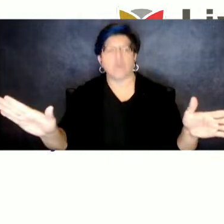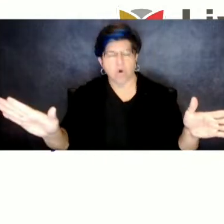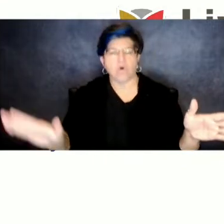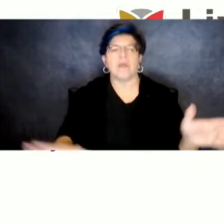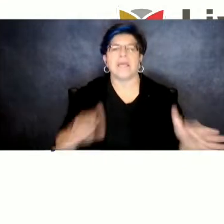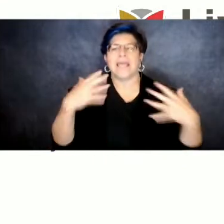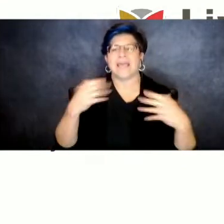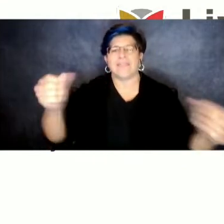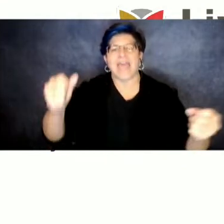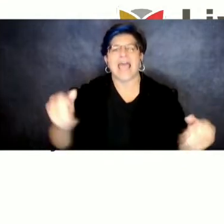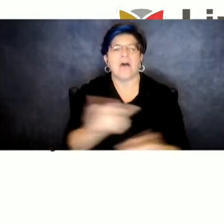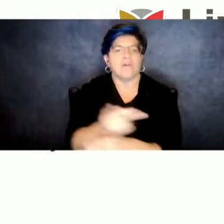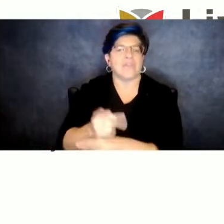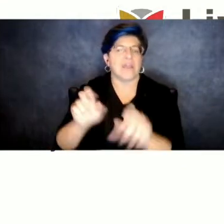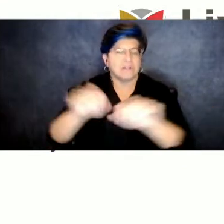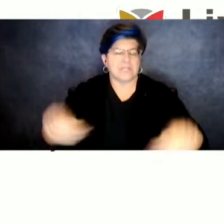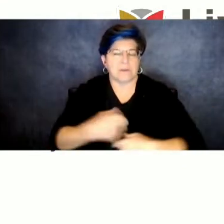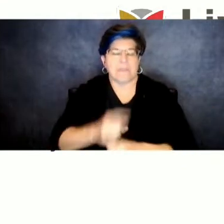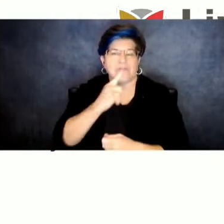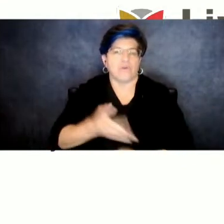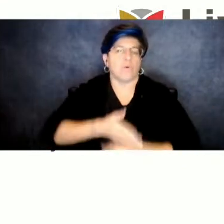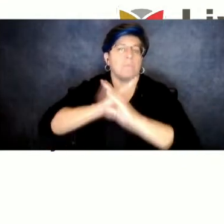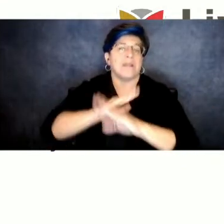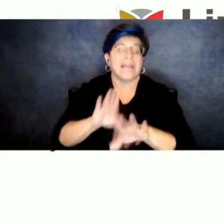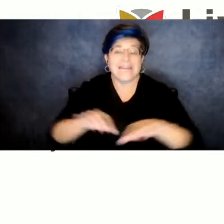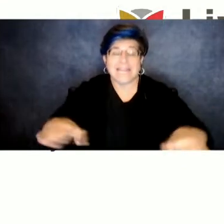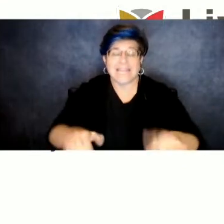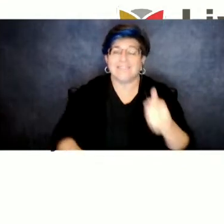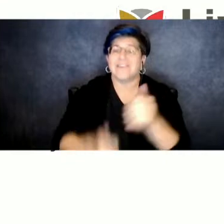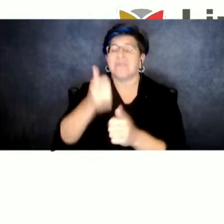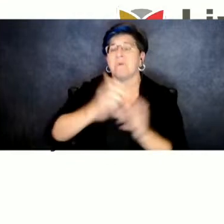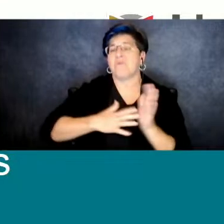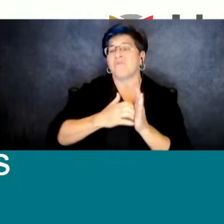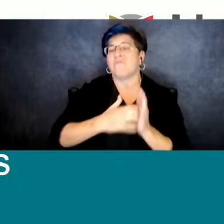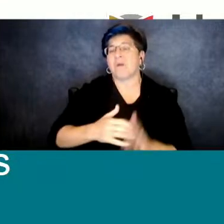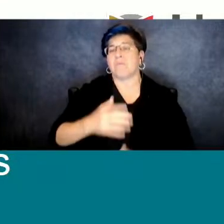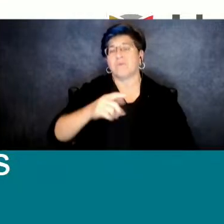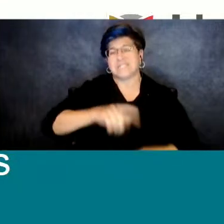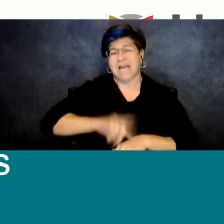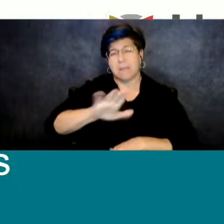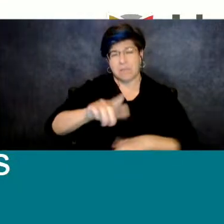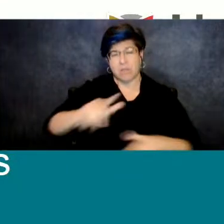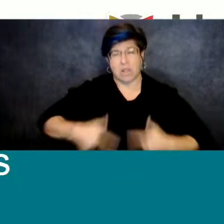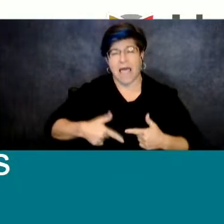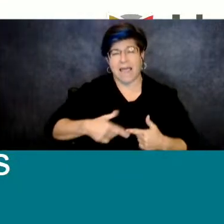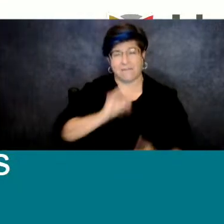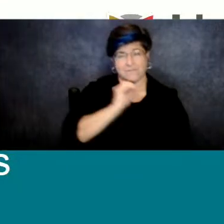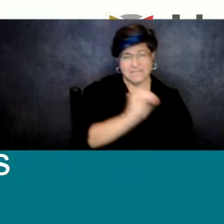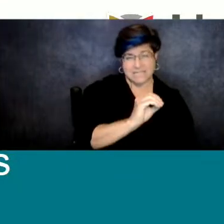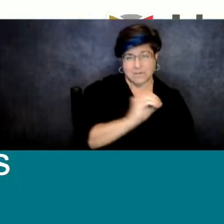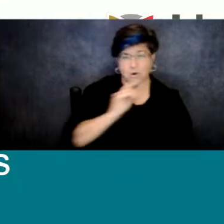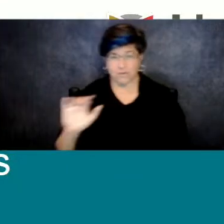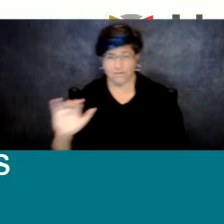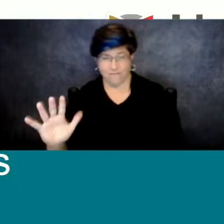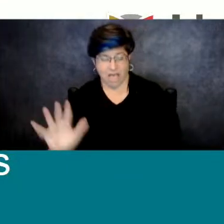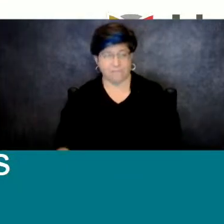BUT OUR BROADER STAKEHOLDERS, OUR HEALTH CARE SYSTEMS TO ENSURE THAT WE'RE PROTECTING